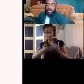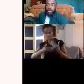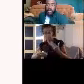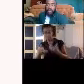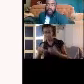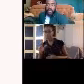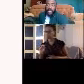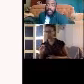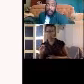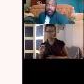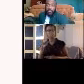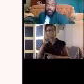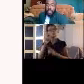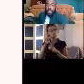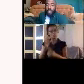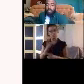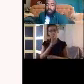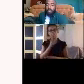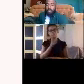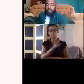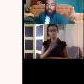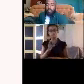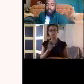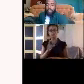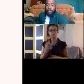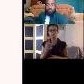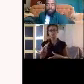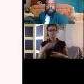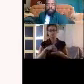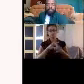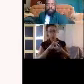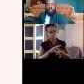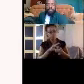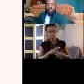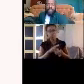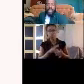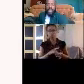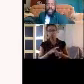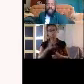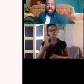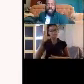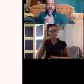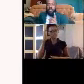and find healing. So, and just to kind of reflect. Sorry, just